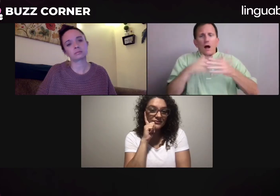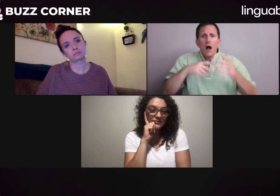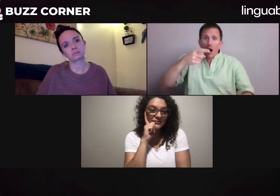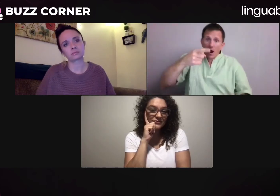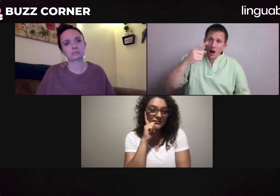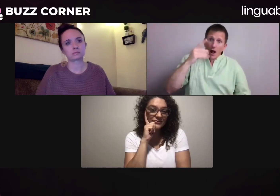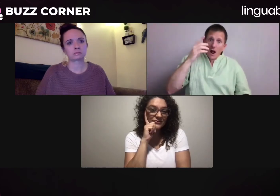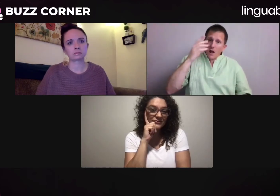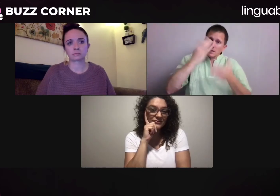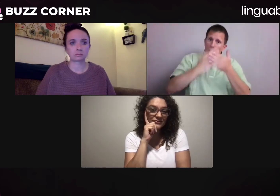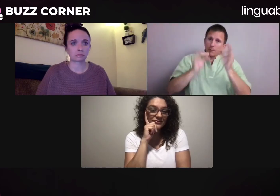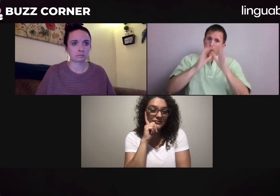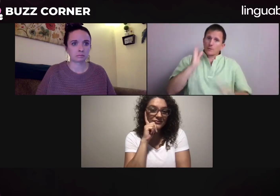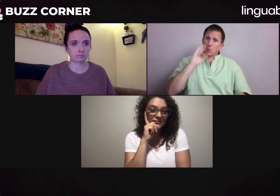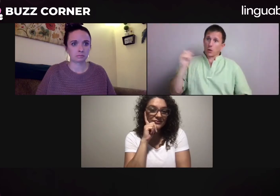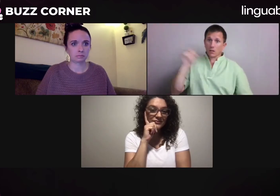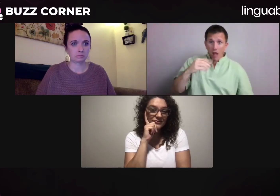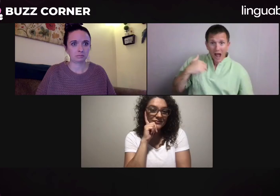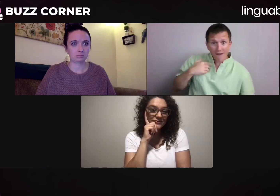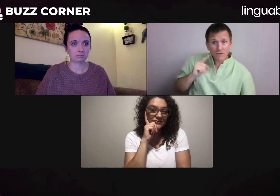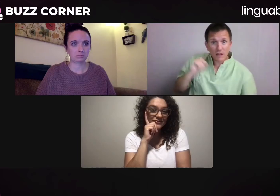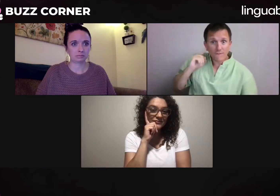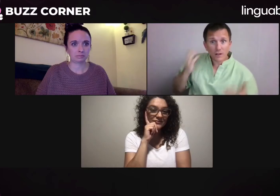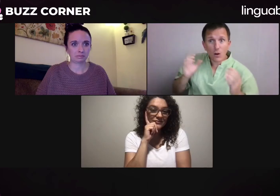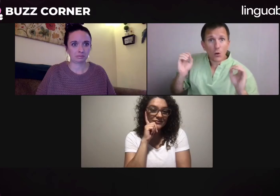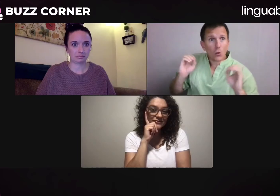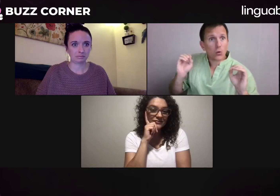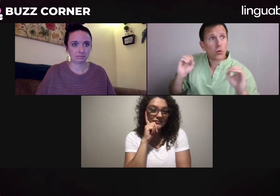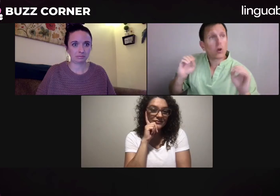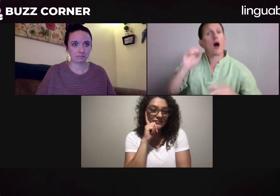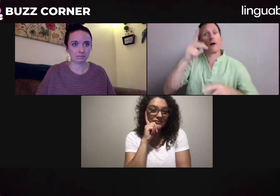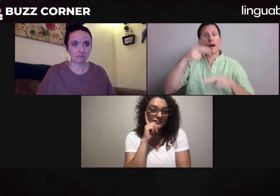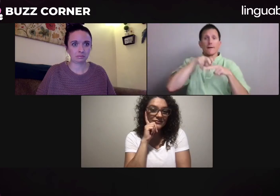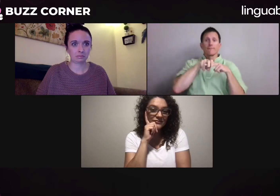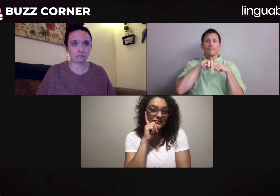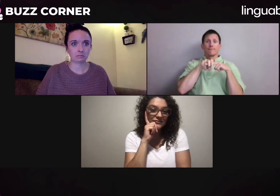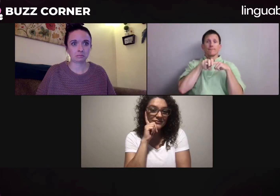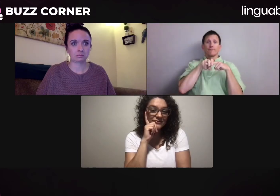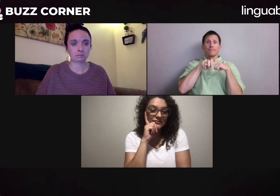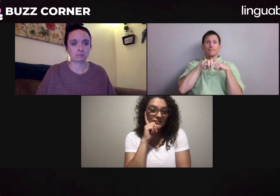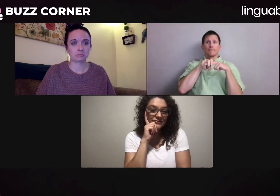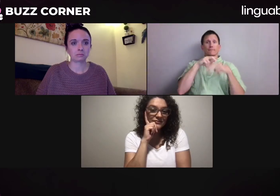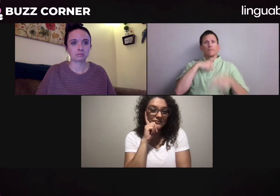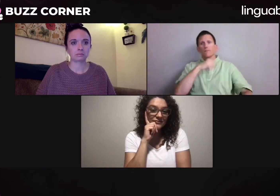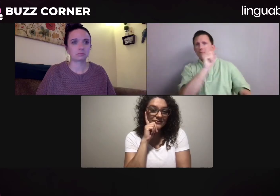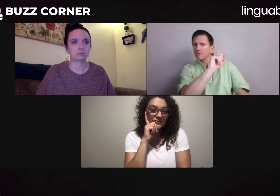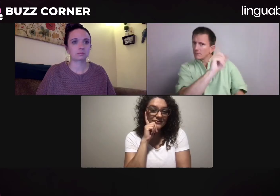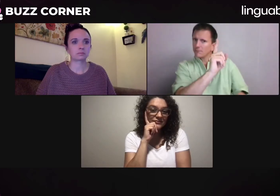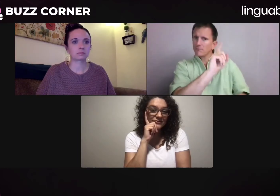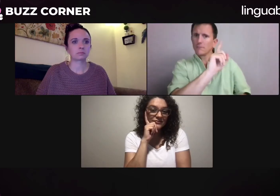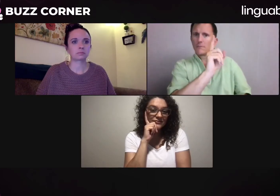I think a lot of interpreters will show up, say, “Hey, is there a Deaf person here? No? Okay.” Then they'll sit back.